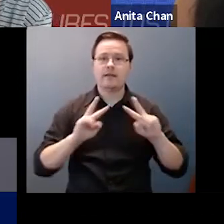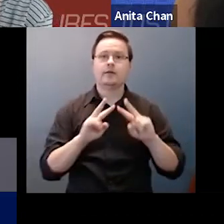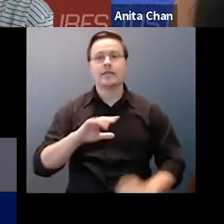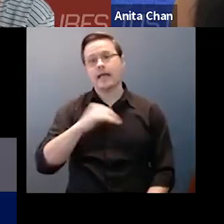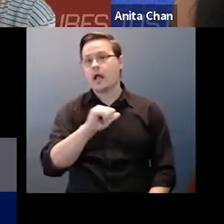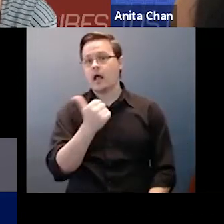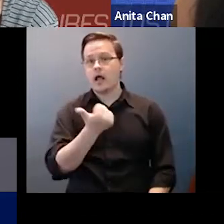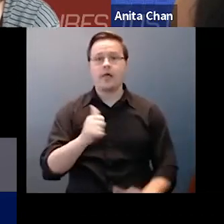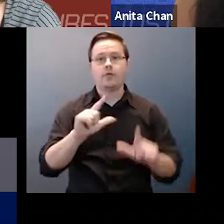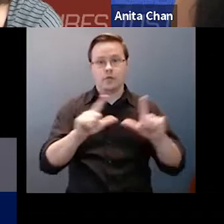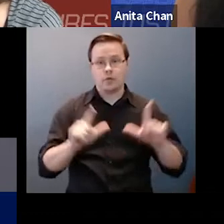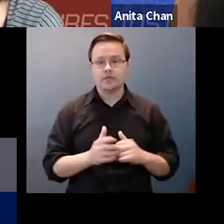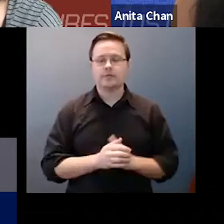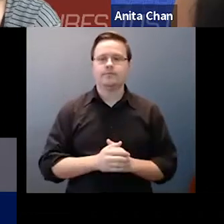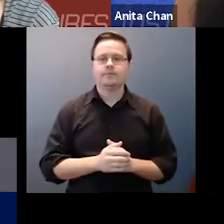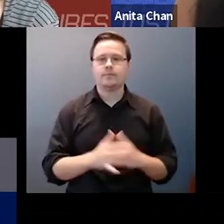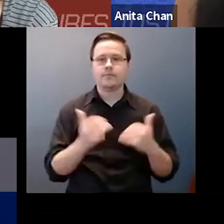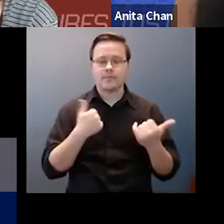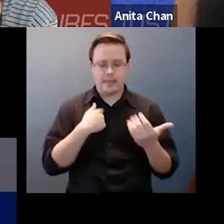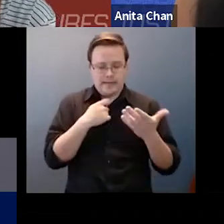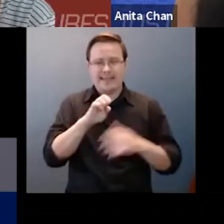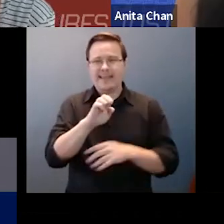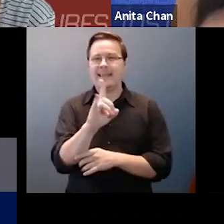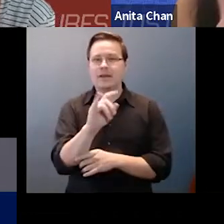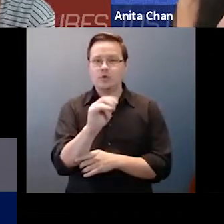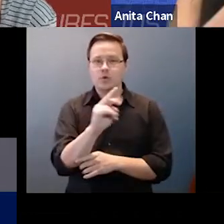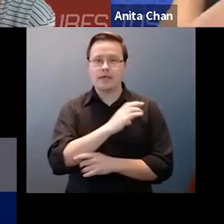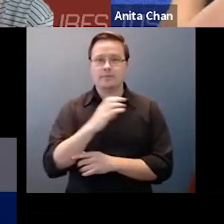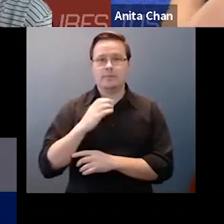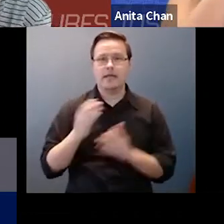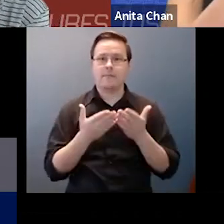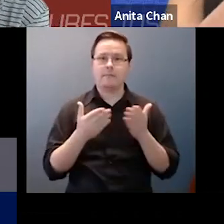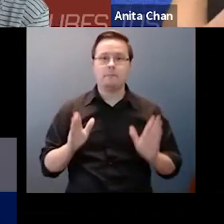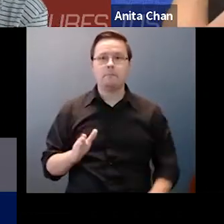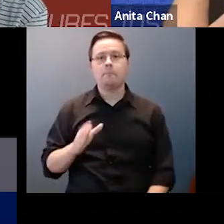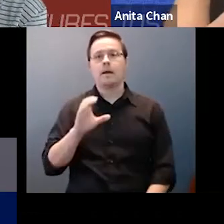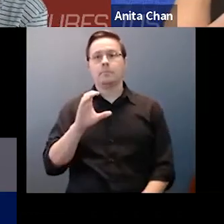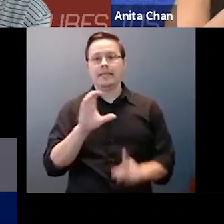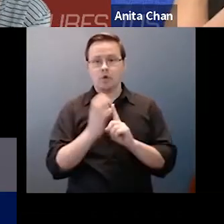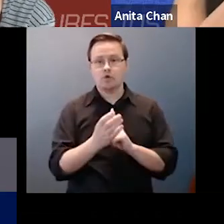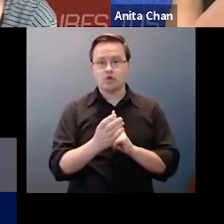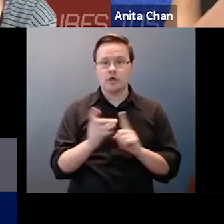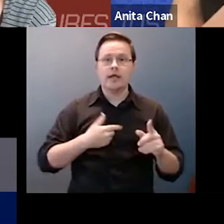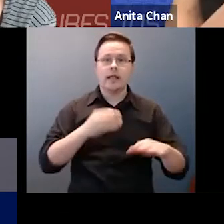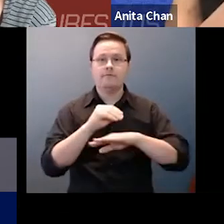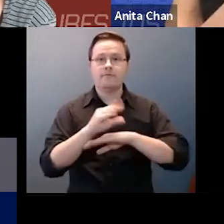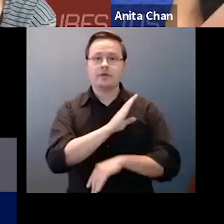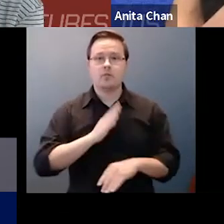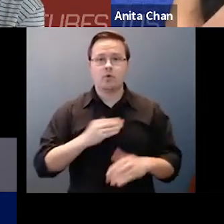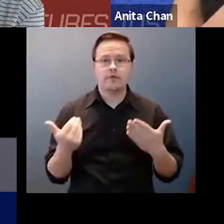She sits on the editorial committee of public culture and an editorial advisory boards of new technology work and employment and cosine and culture.